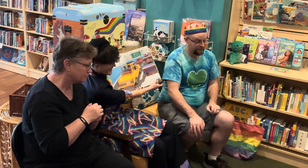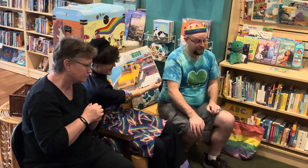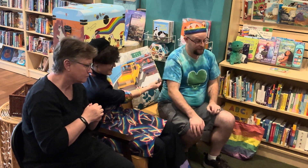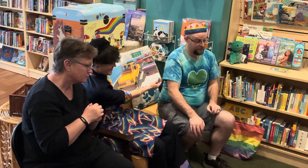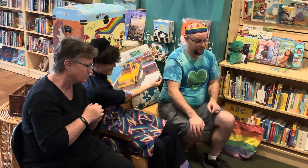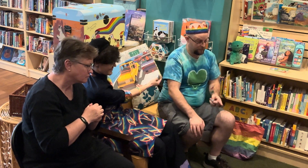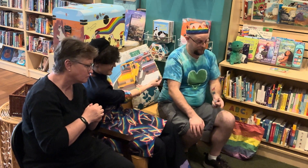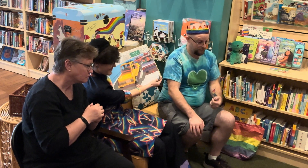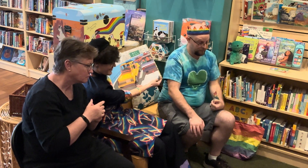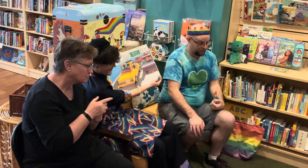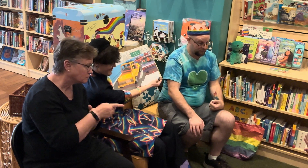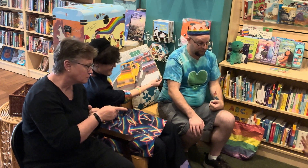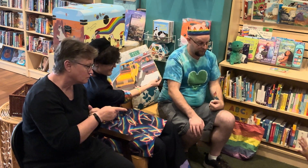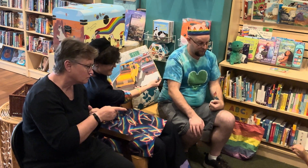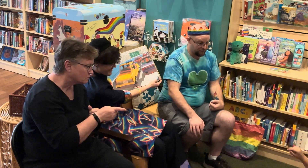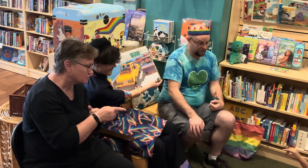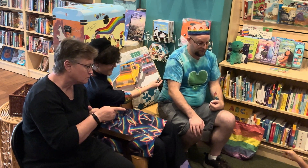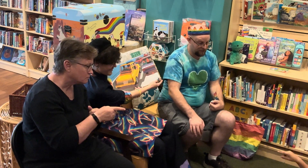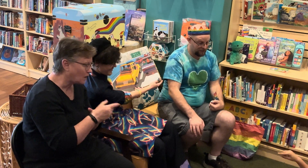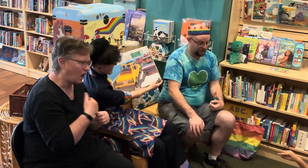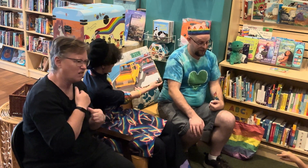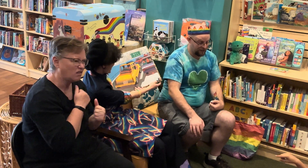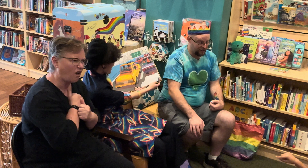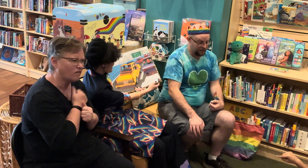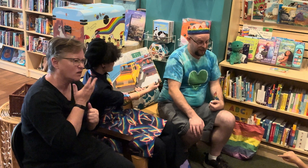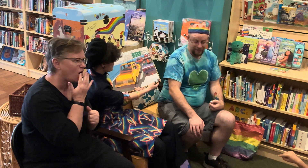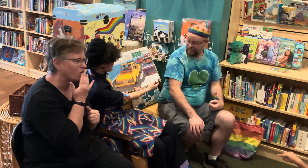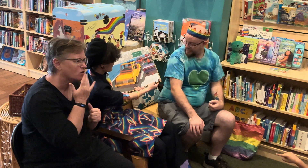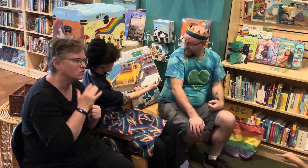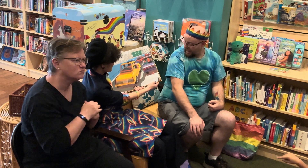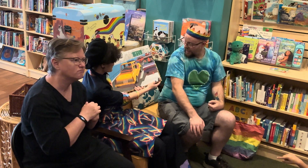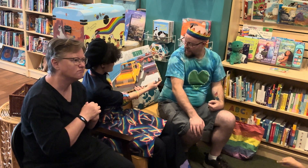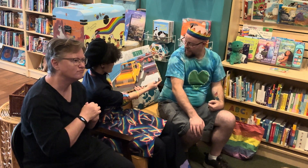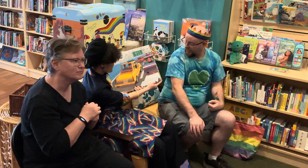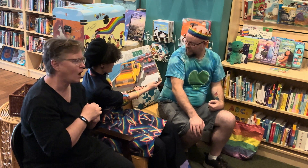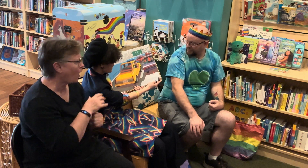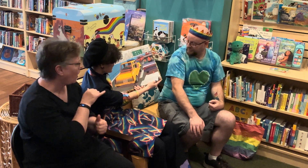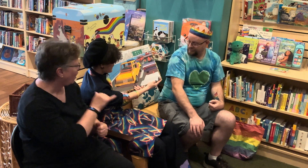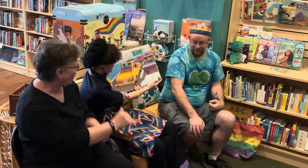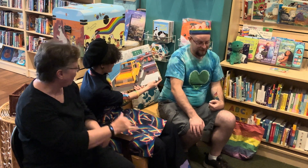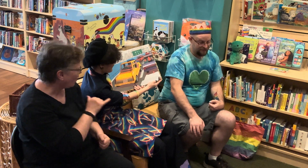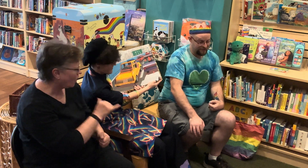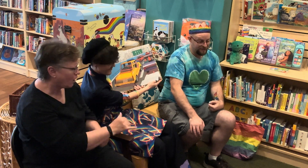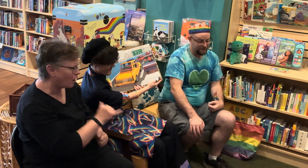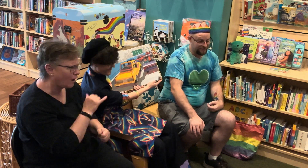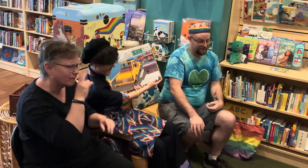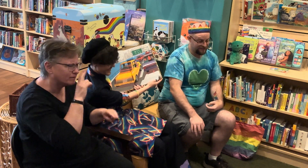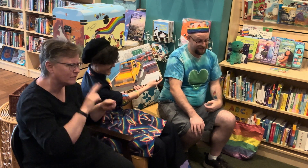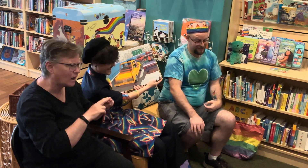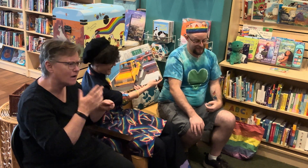Yeah? AUDIENCE: I love all the colors. KAI: I do too! Aren't they so fun? AUDIENCE: Yeah, they're colorful, too!